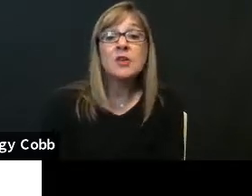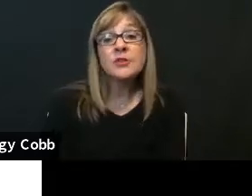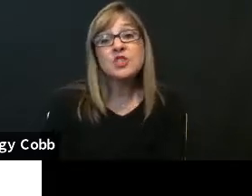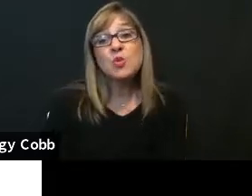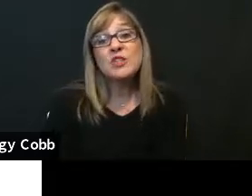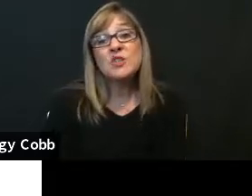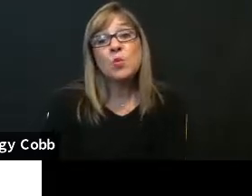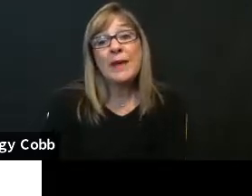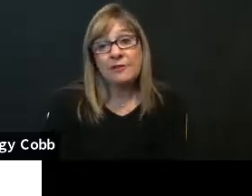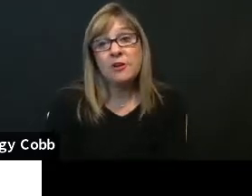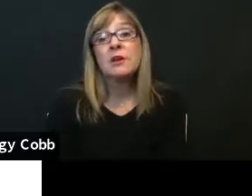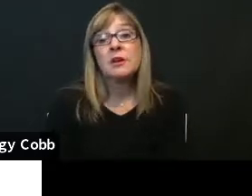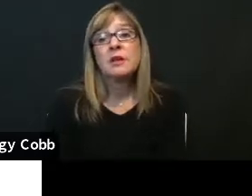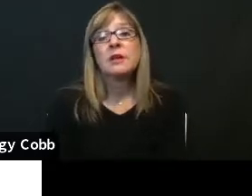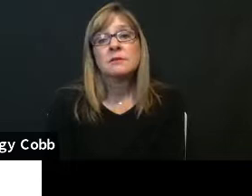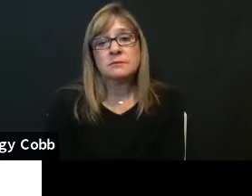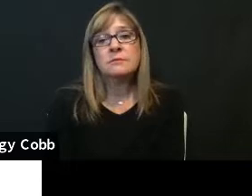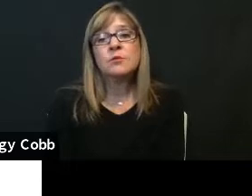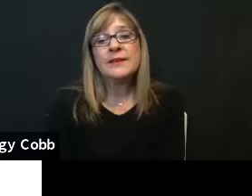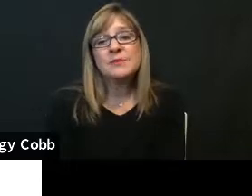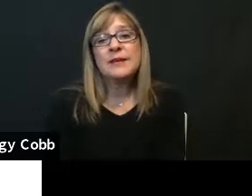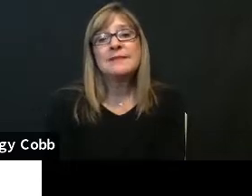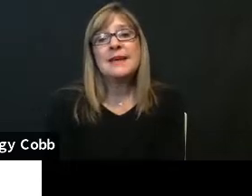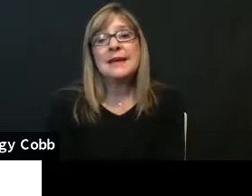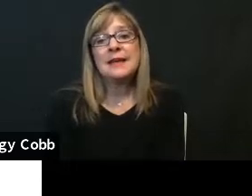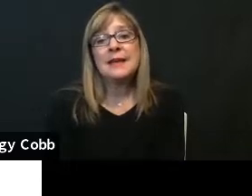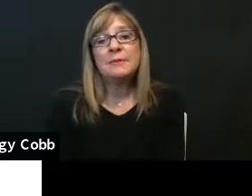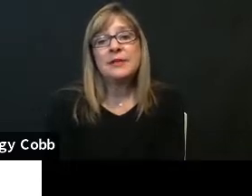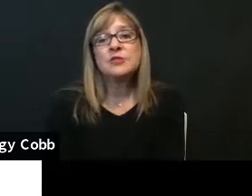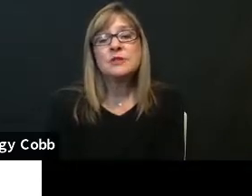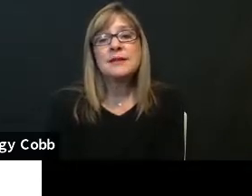Also the tuition waiver. And we explain that and make sure that they know